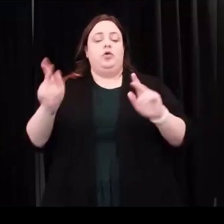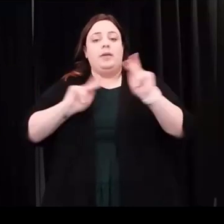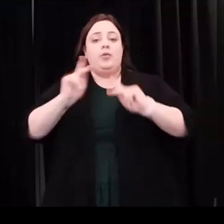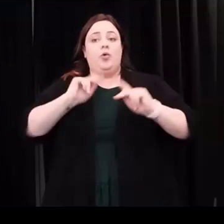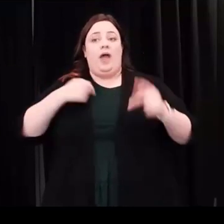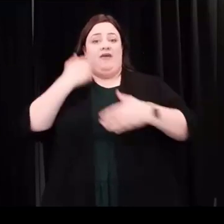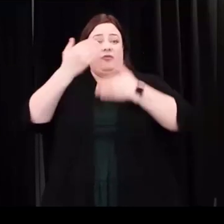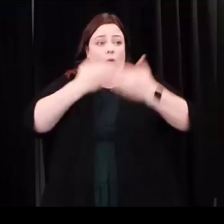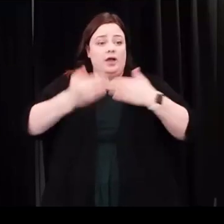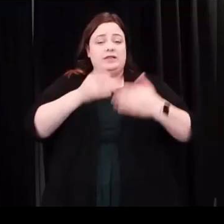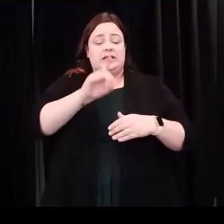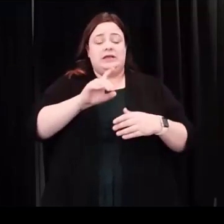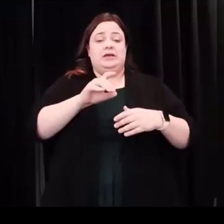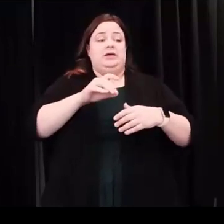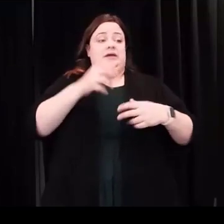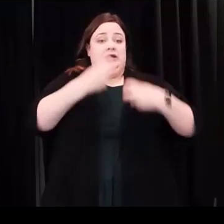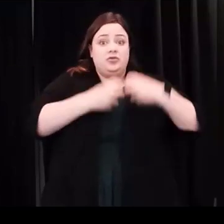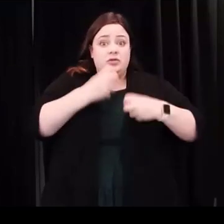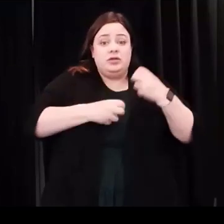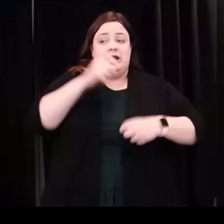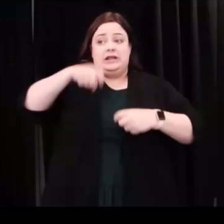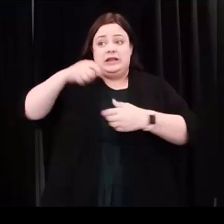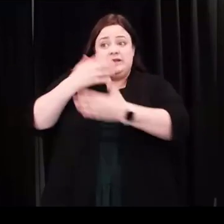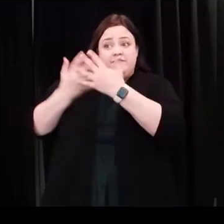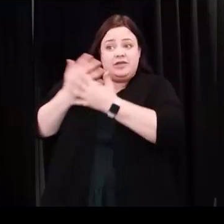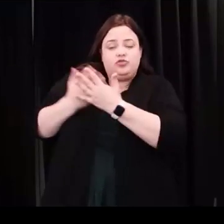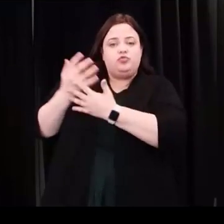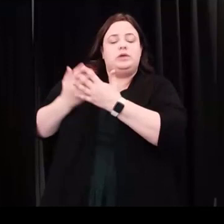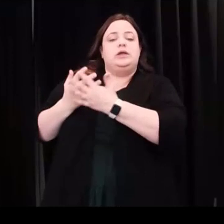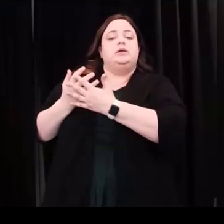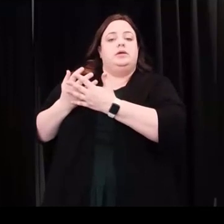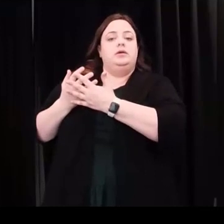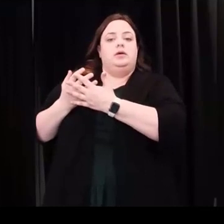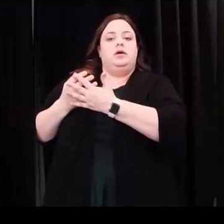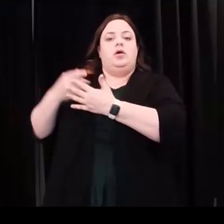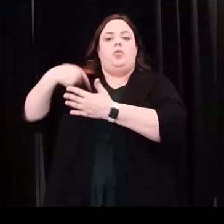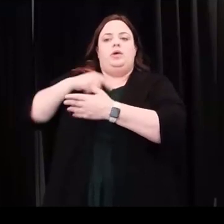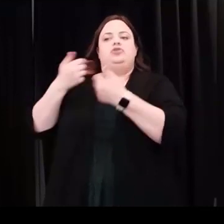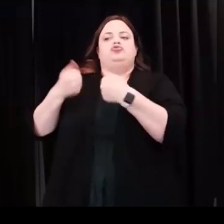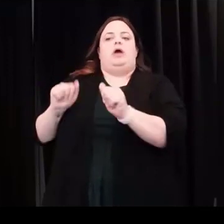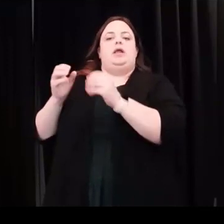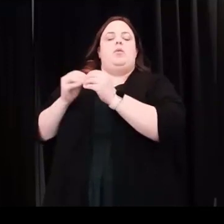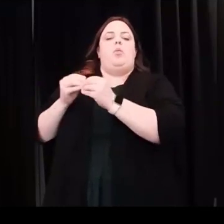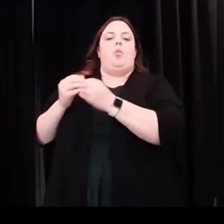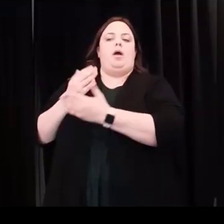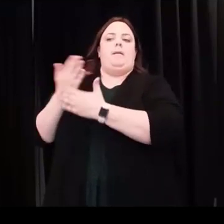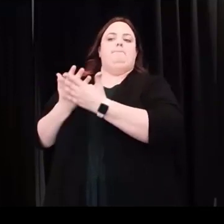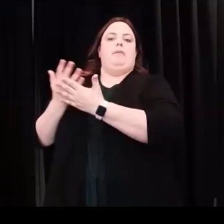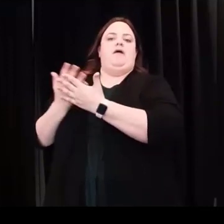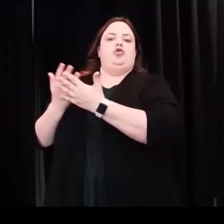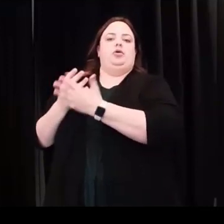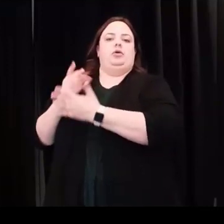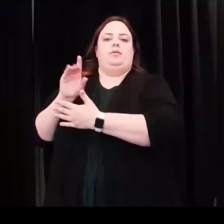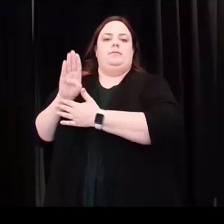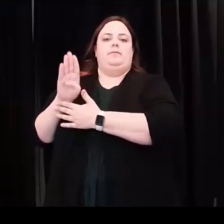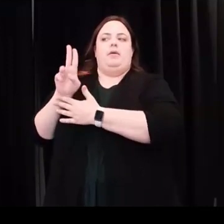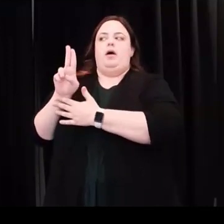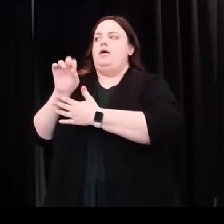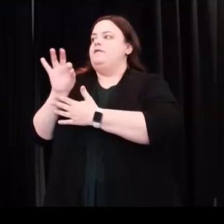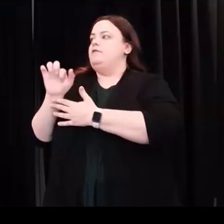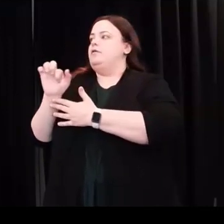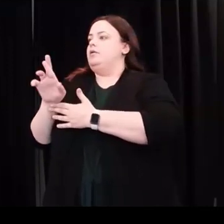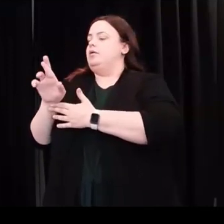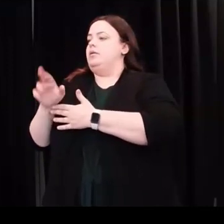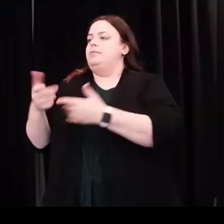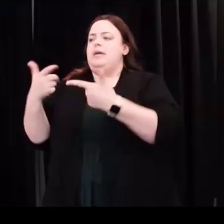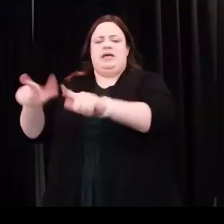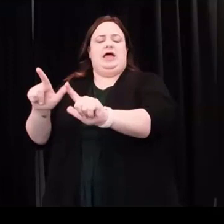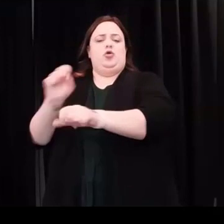disorders and need filtering issues, we try to put, buffer them. And give them a buffer zone.